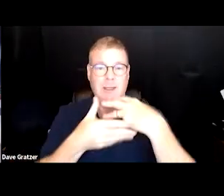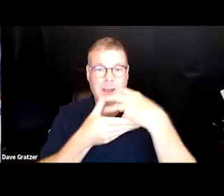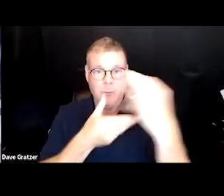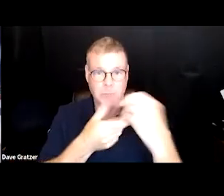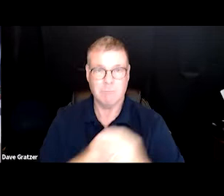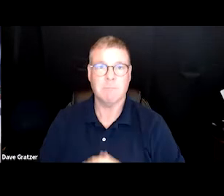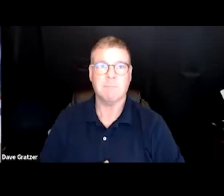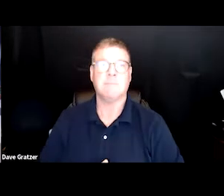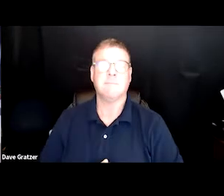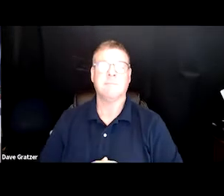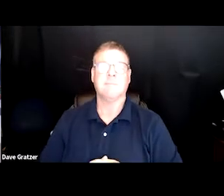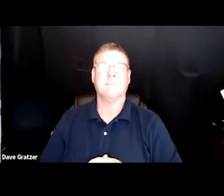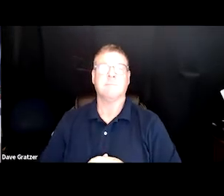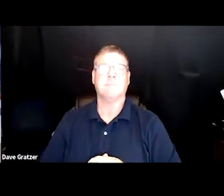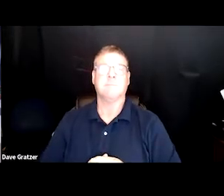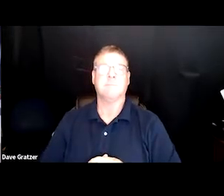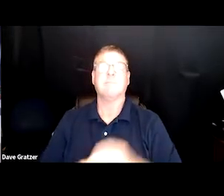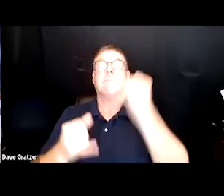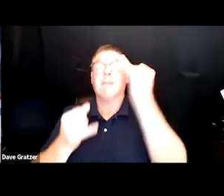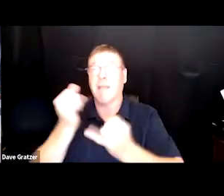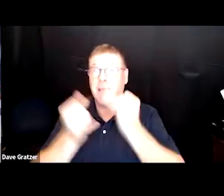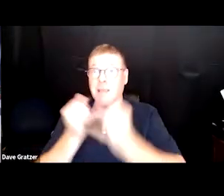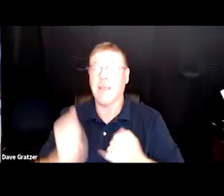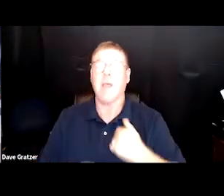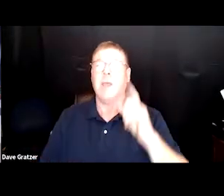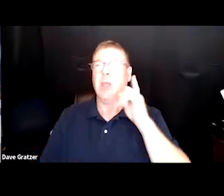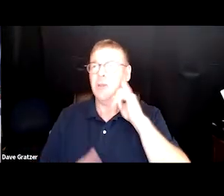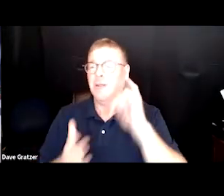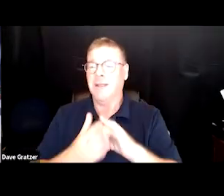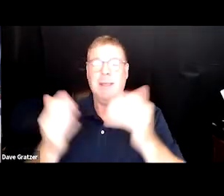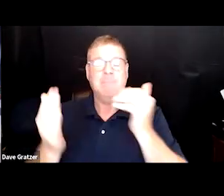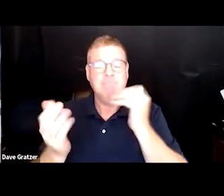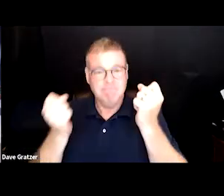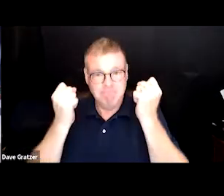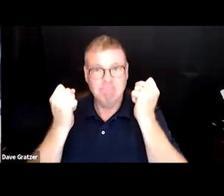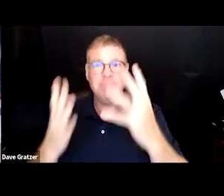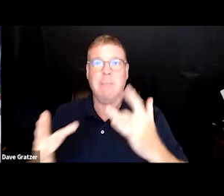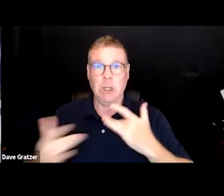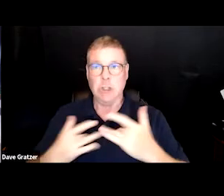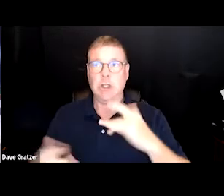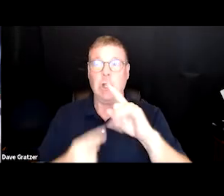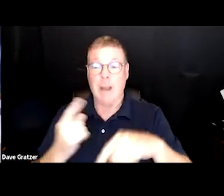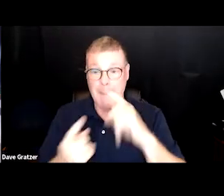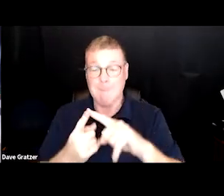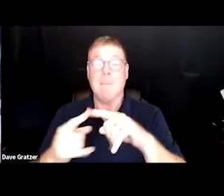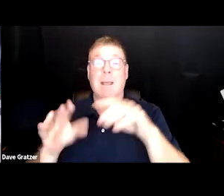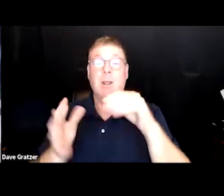Lastly, we heard that despite a lot of concerns around buprenorphine diversion within the jail,